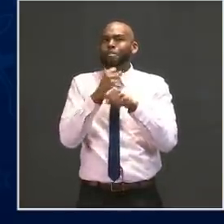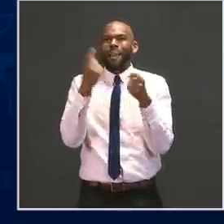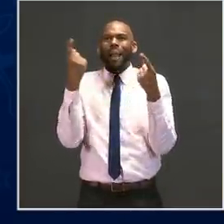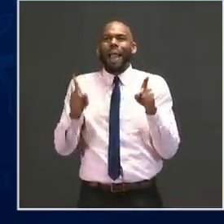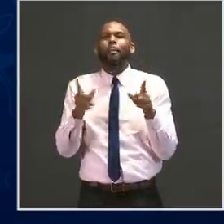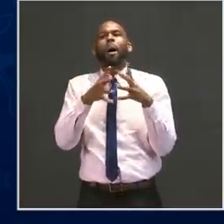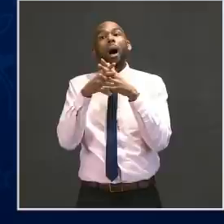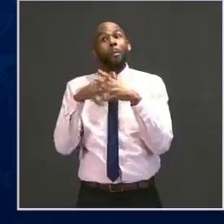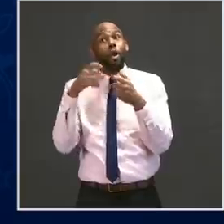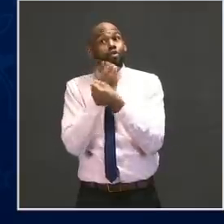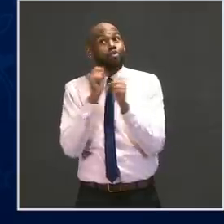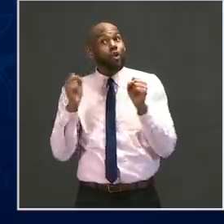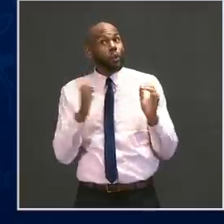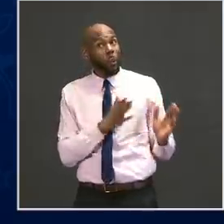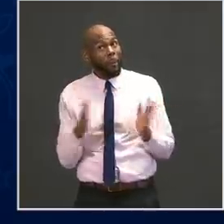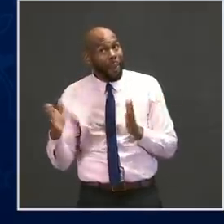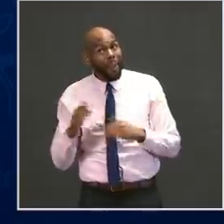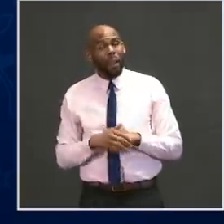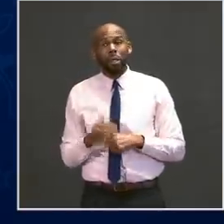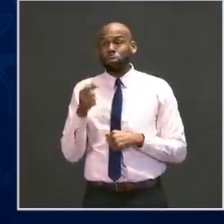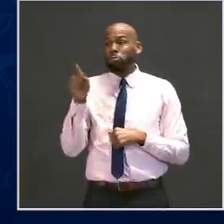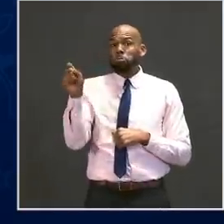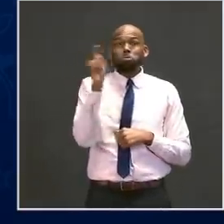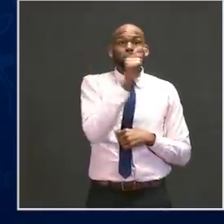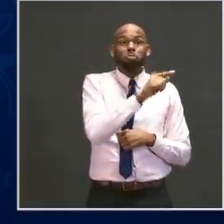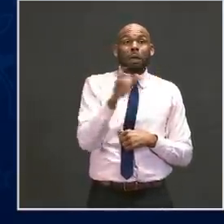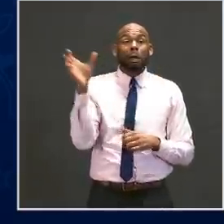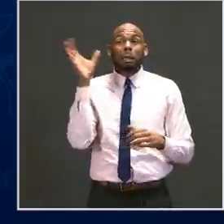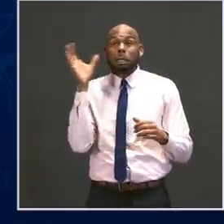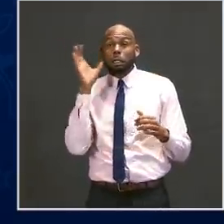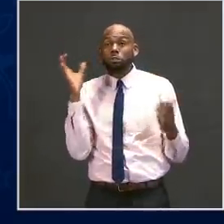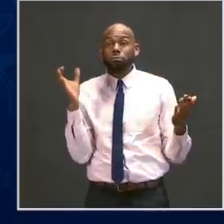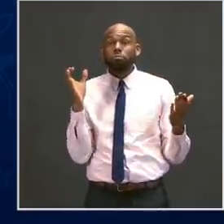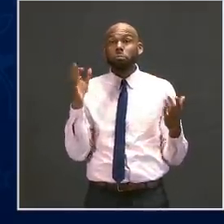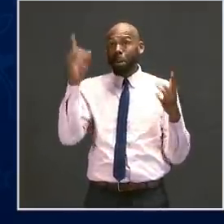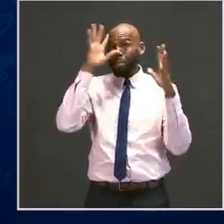So I can assure any parent listening that his objective, his commitment is to ensuring schools